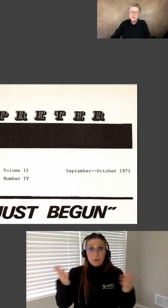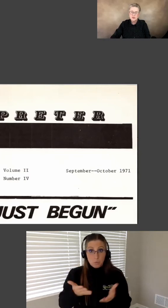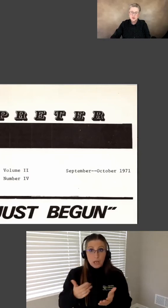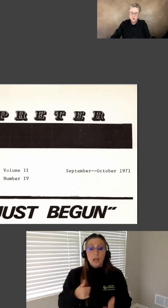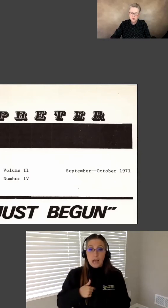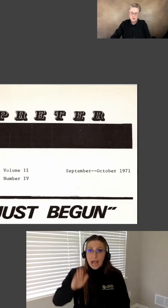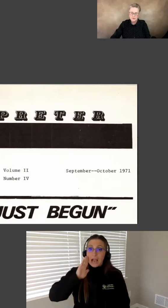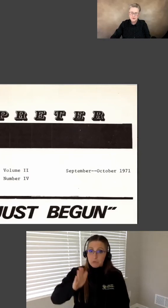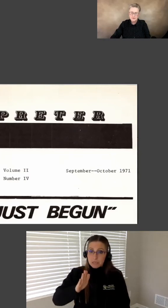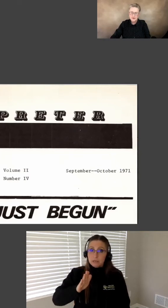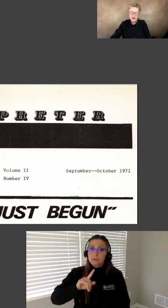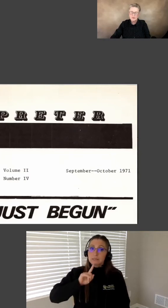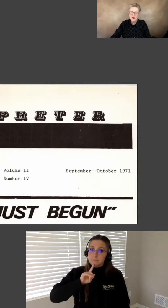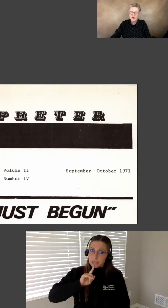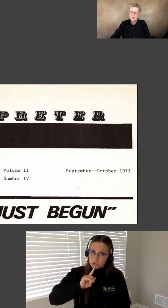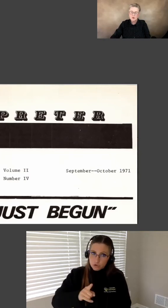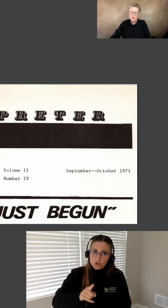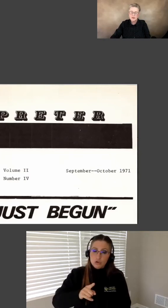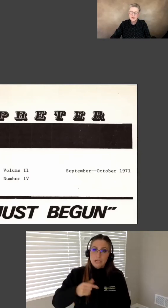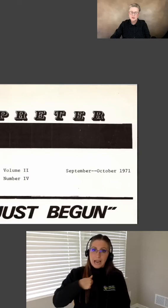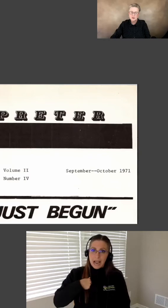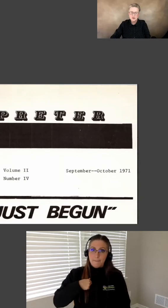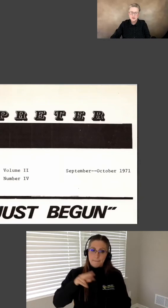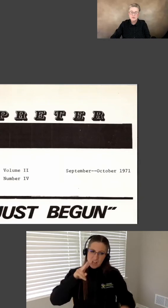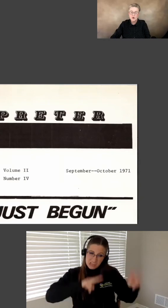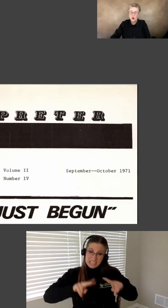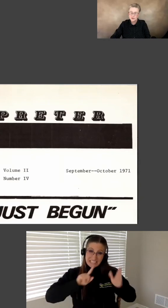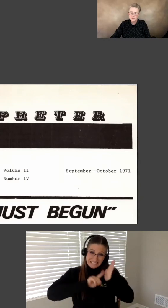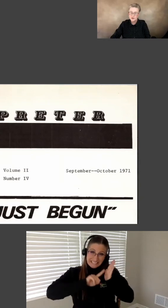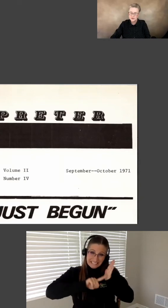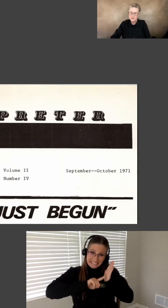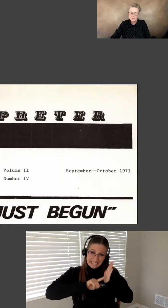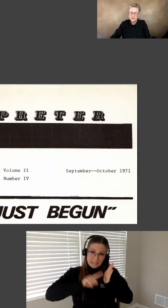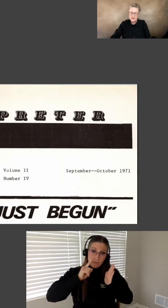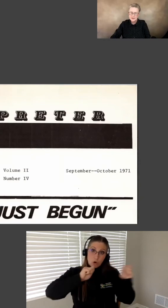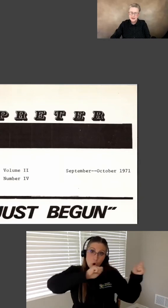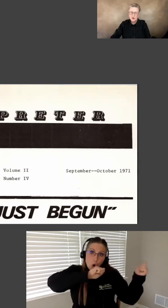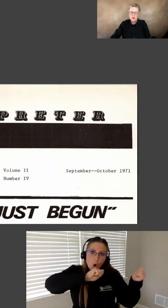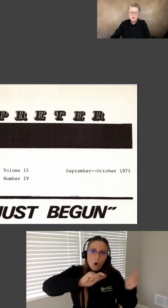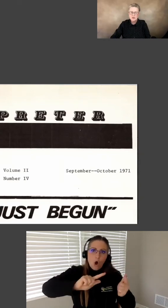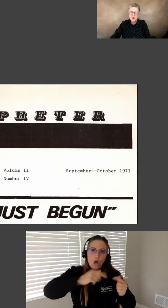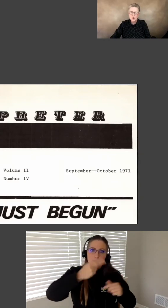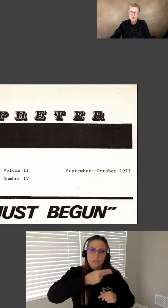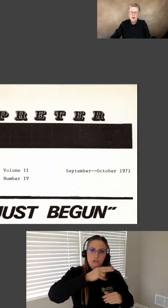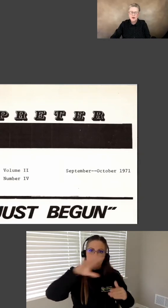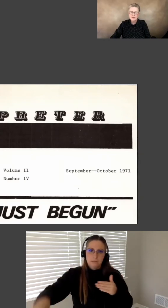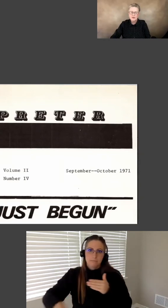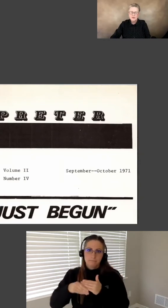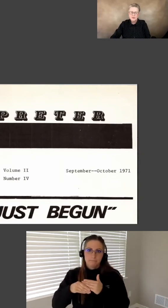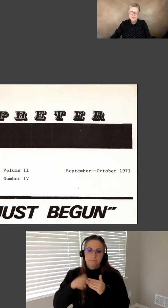ensure that I am looking and searching for all histories and I want you to know that